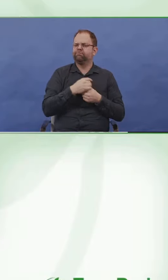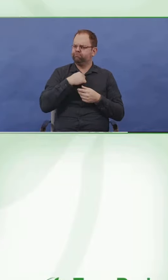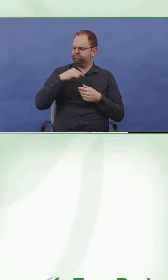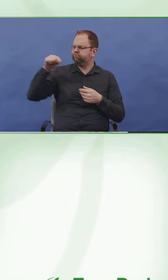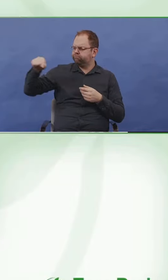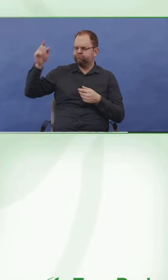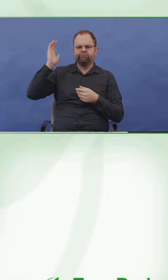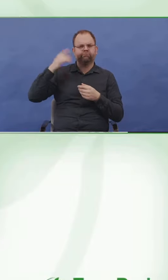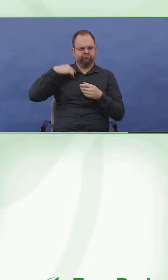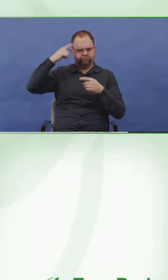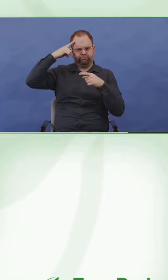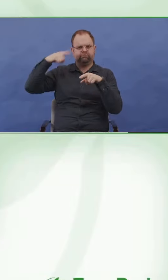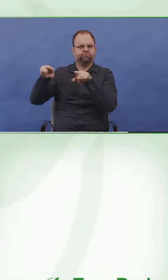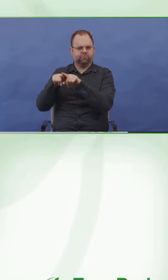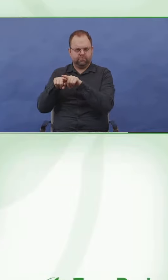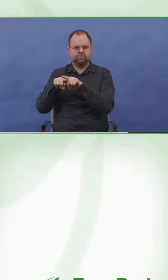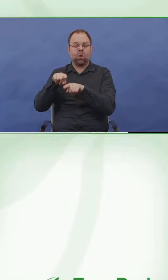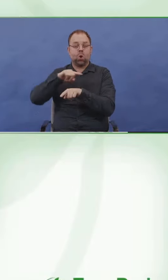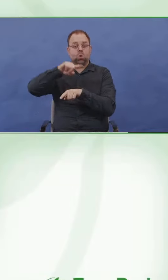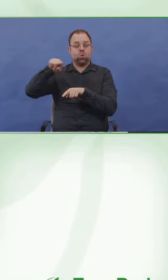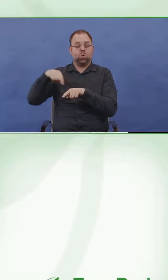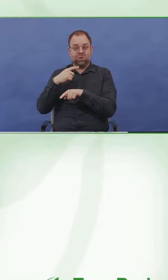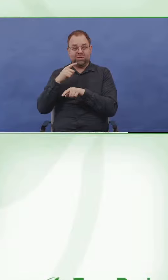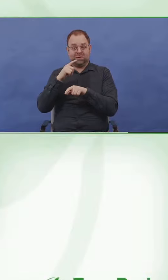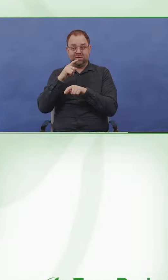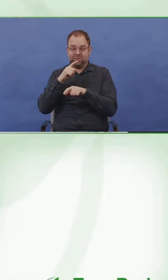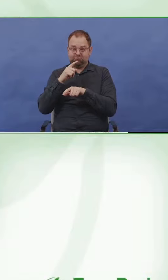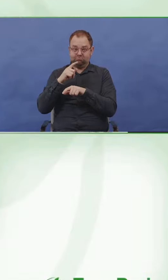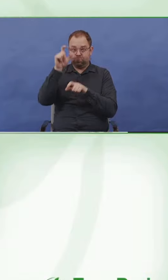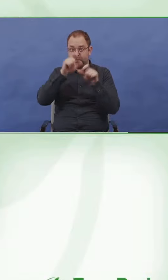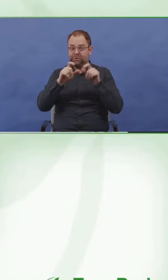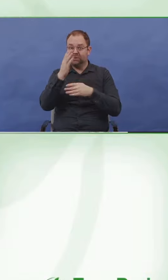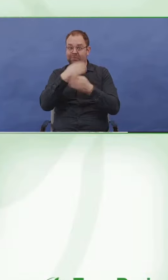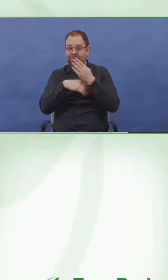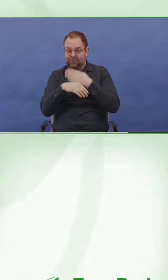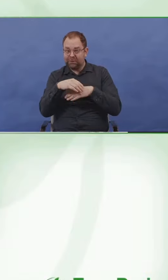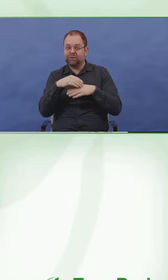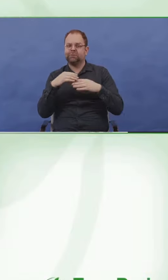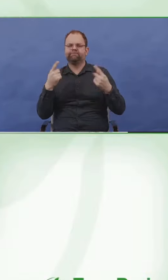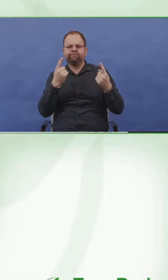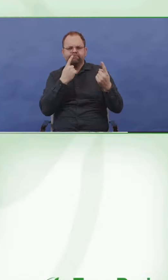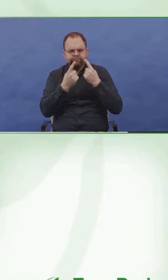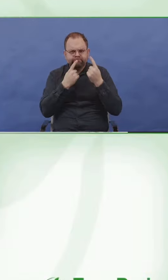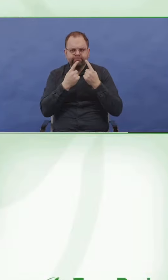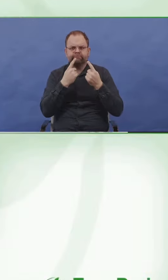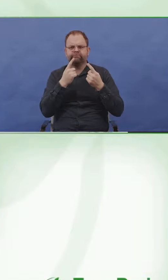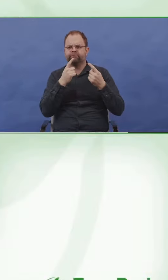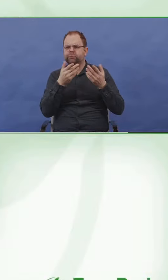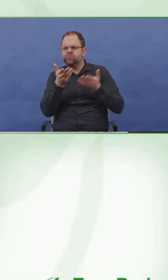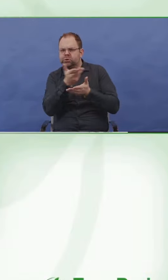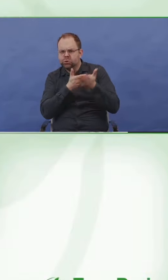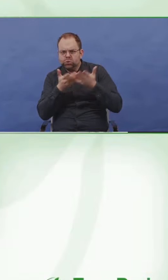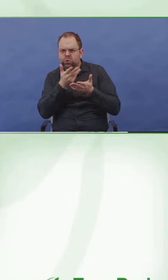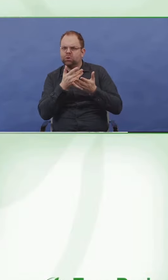We need to ensure that persons with disabilities are key group in those discussions.